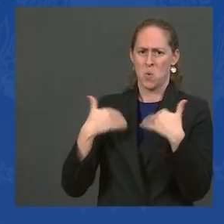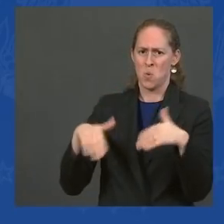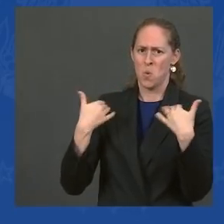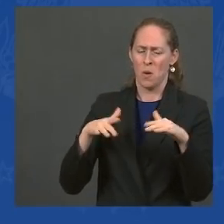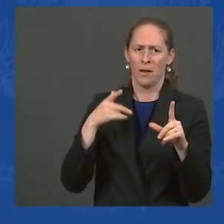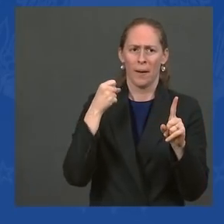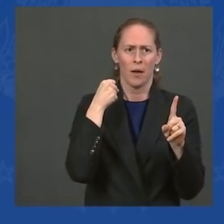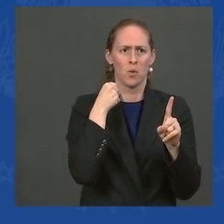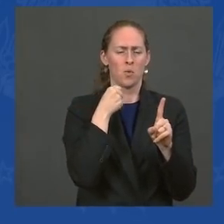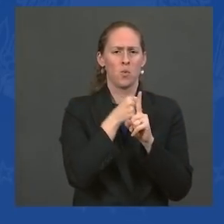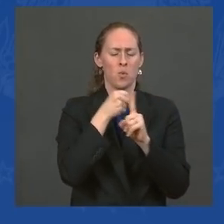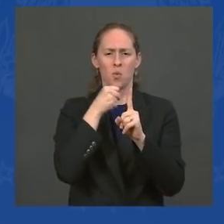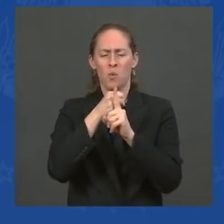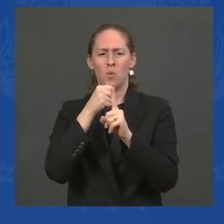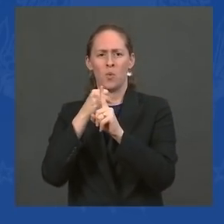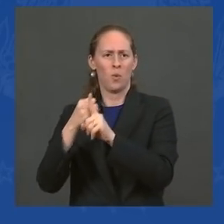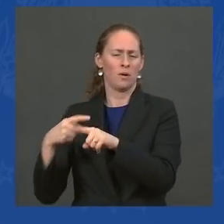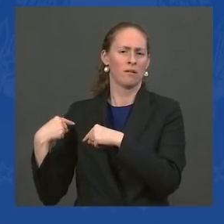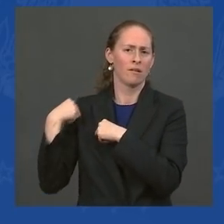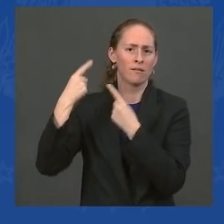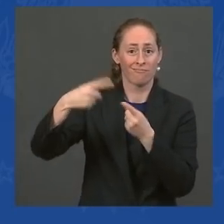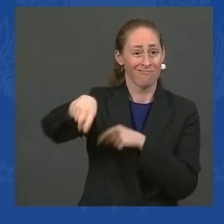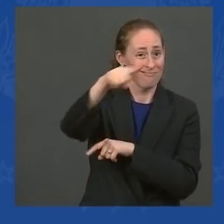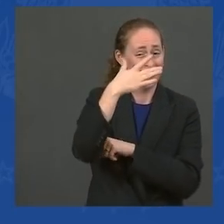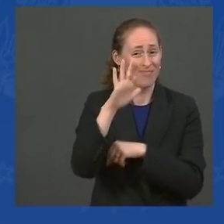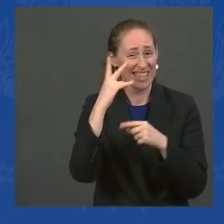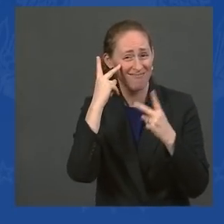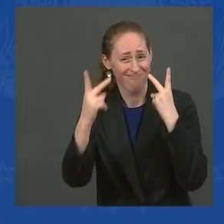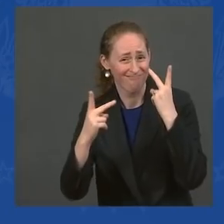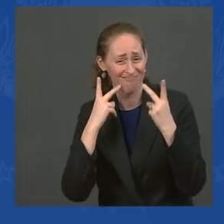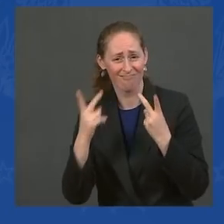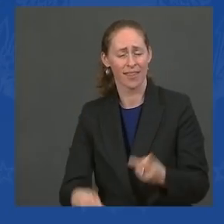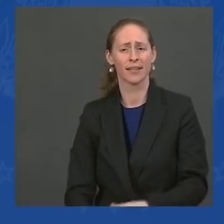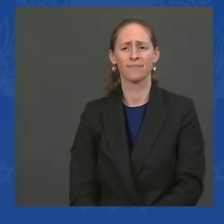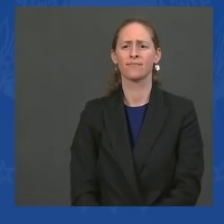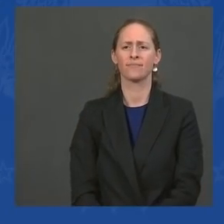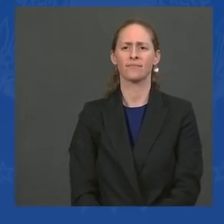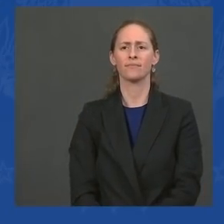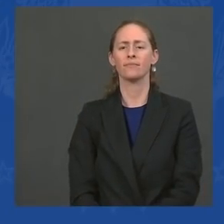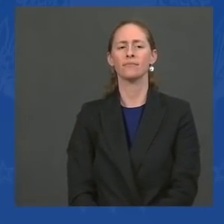Tapping into these natural climate solutions will protect public health.